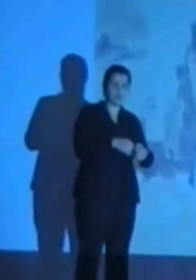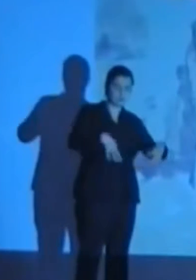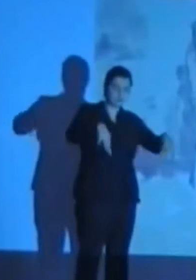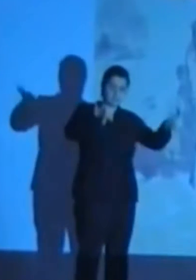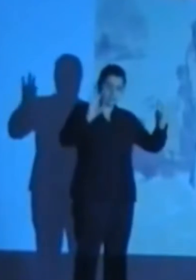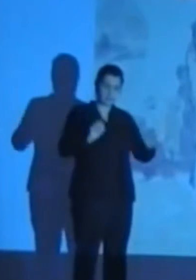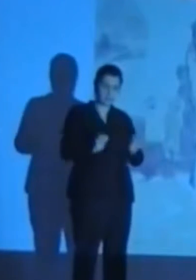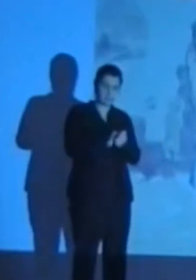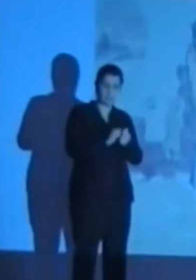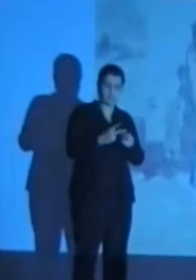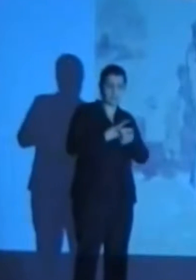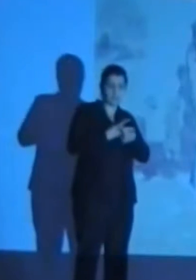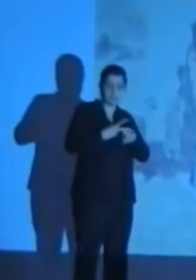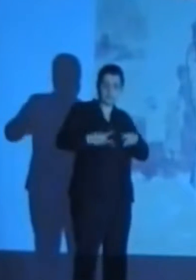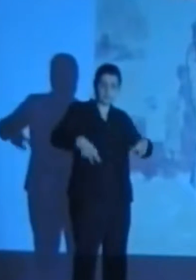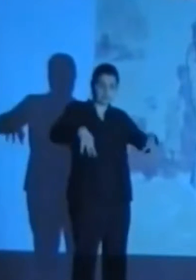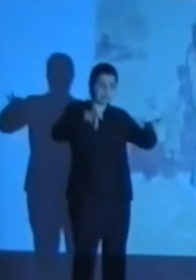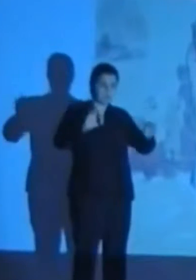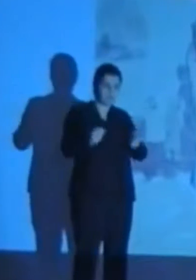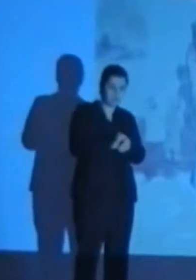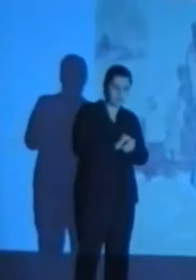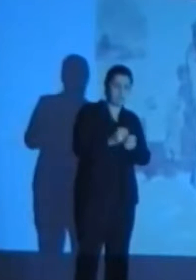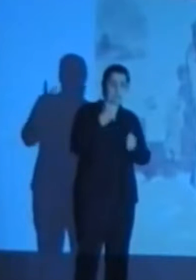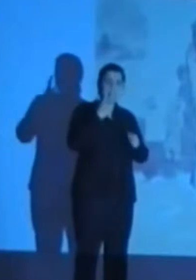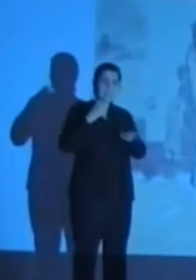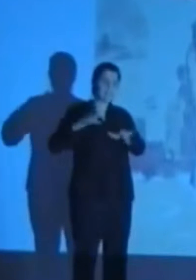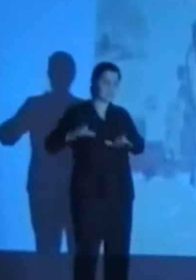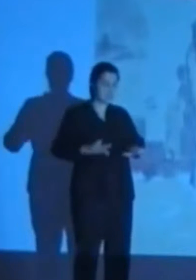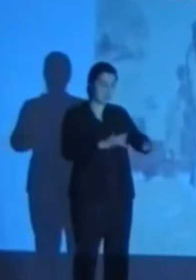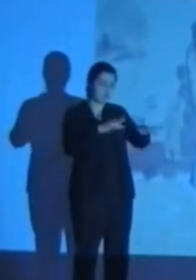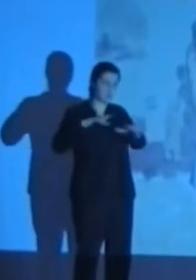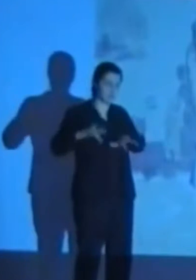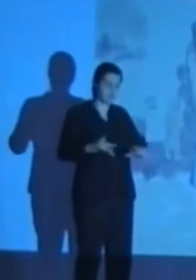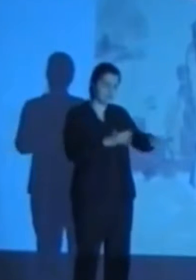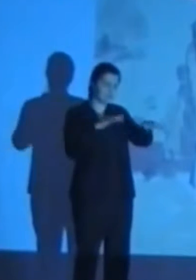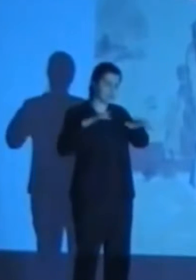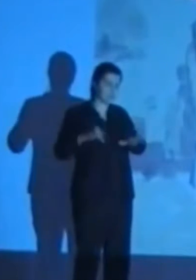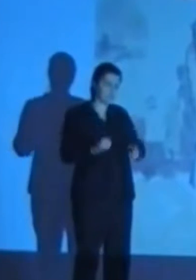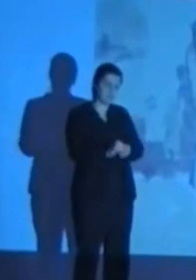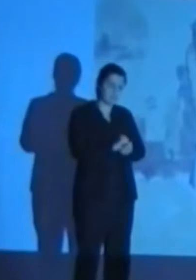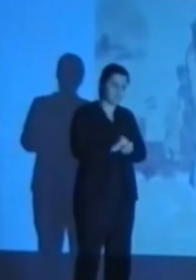Downward is her now clean cover Carried by the current fleet.